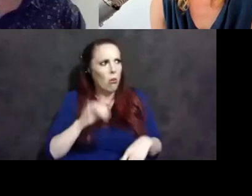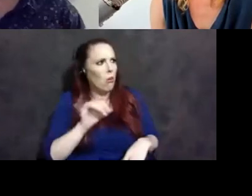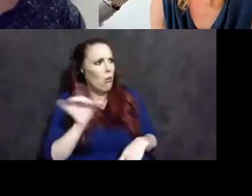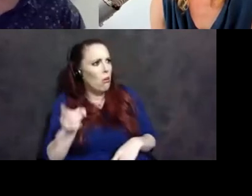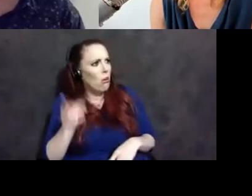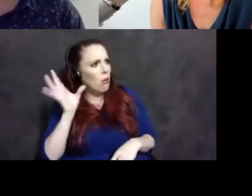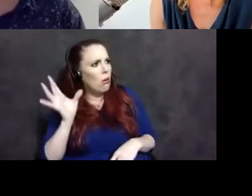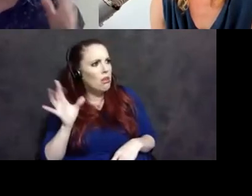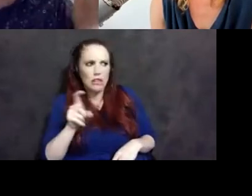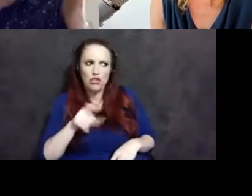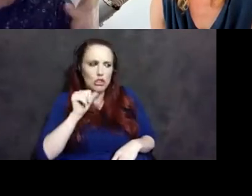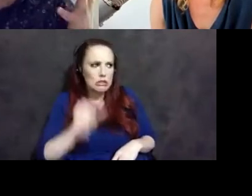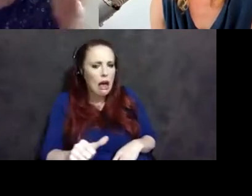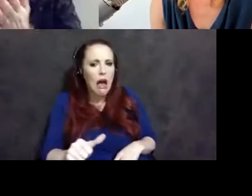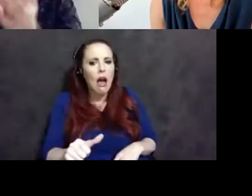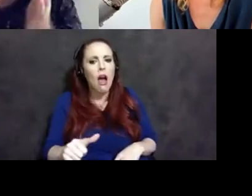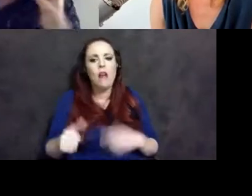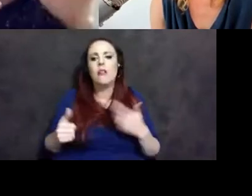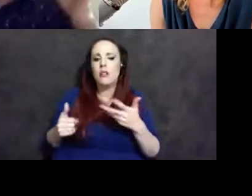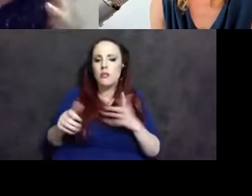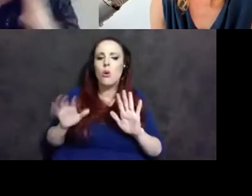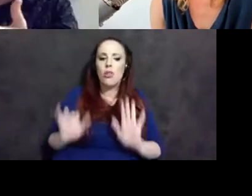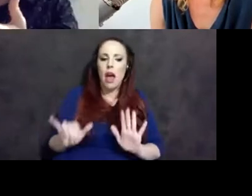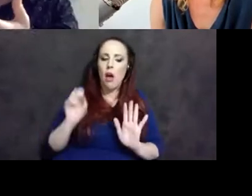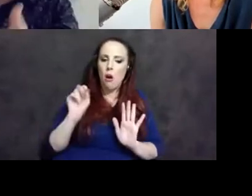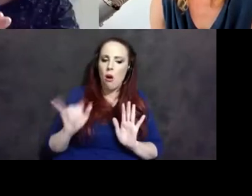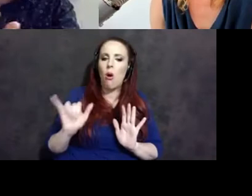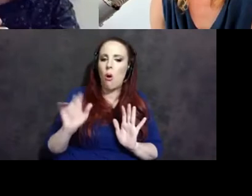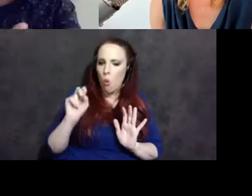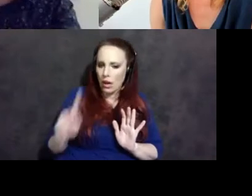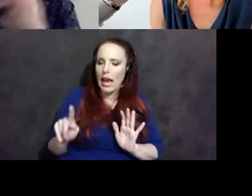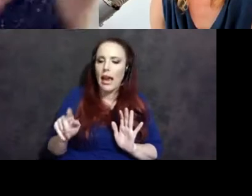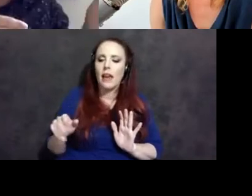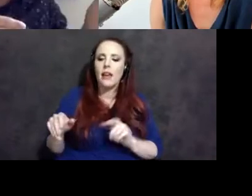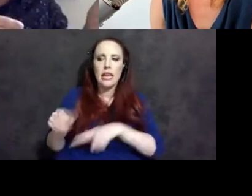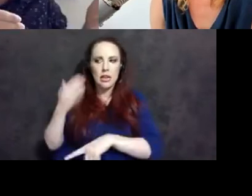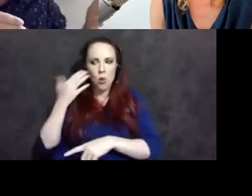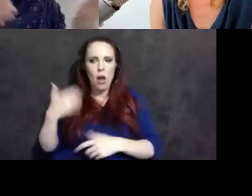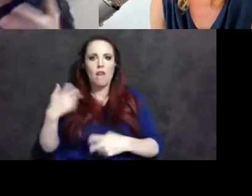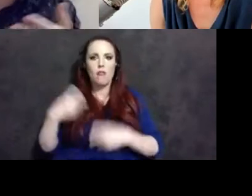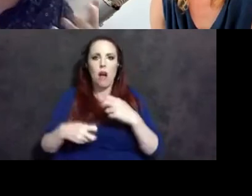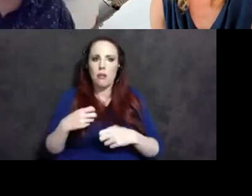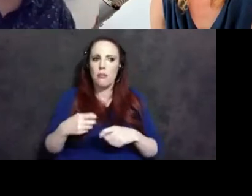They shouldn't do that. So this sign was already, like, there's a problem. What if we don't have the people to other people?